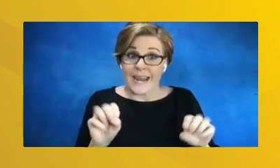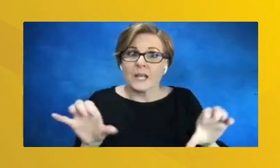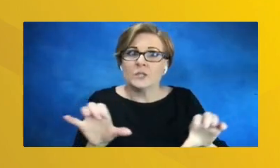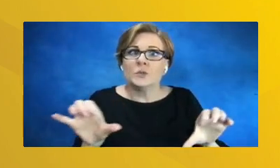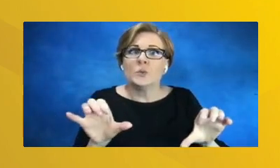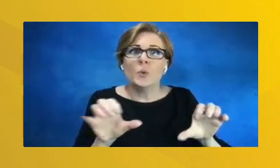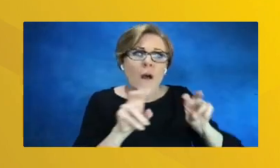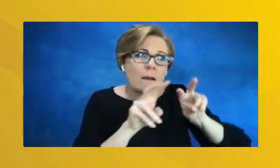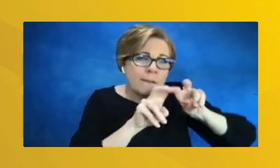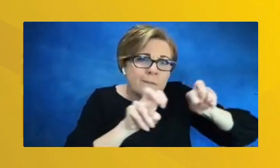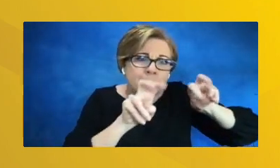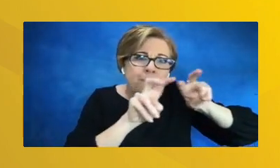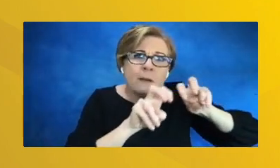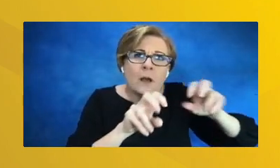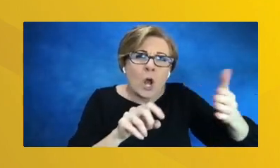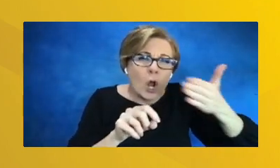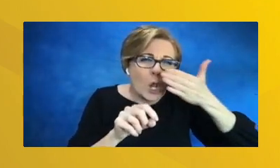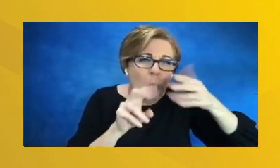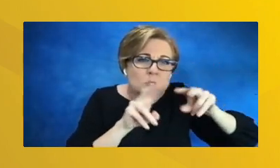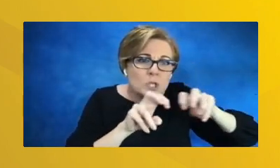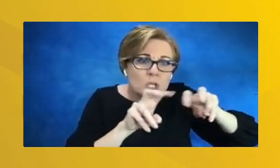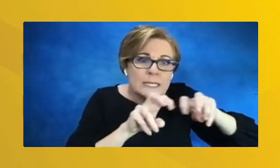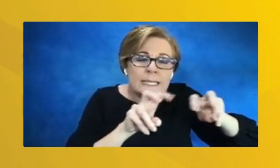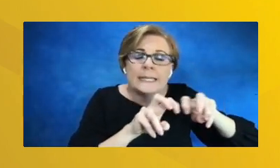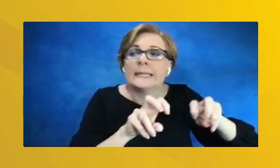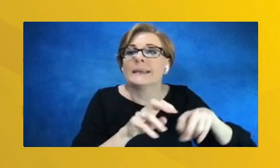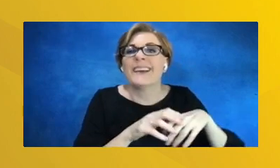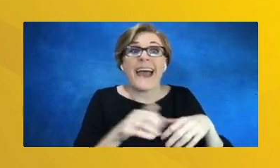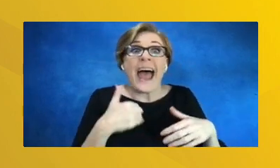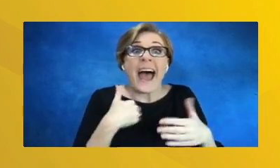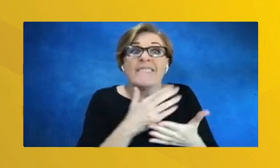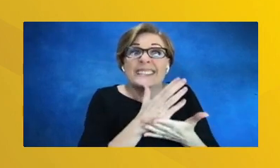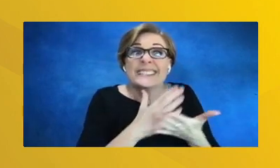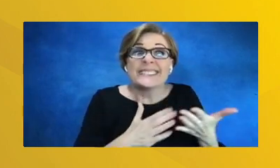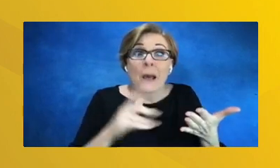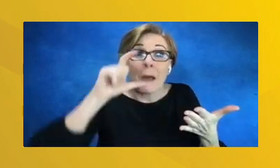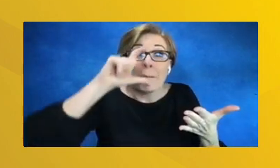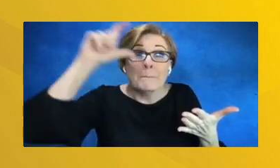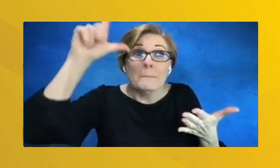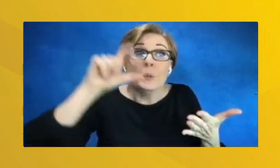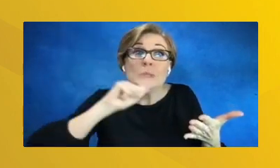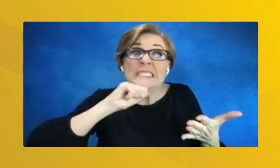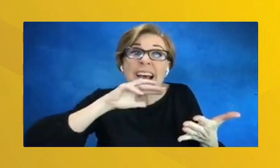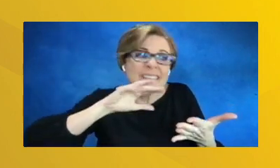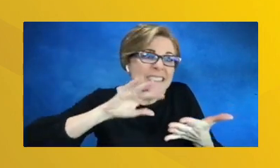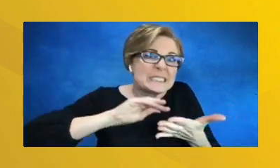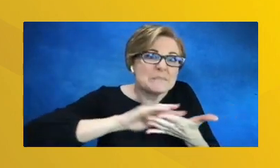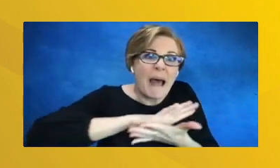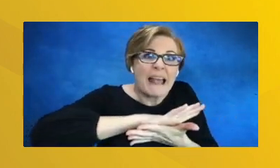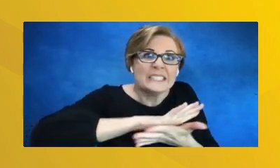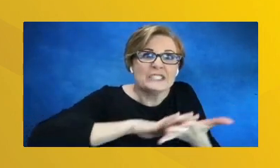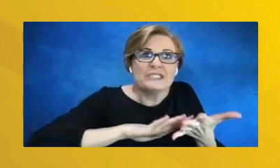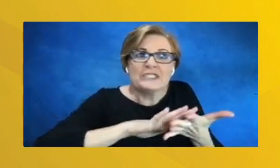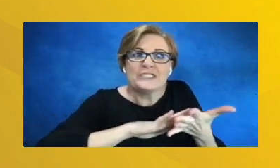There's a little bit of moondust that was smudged onto the envelope by the astronaut.